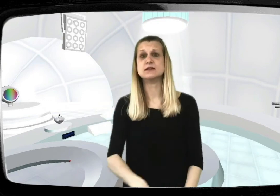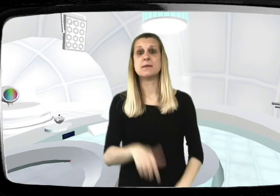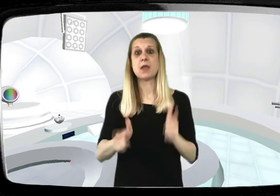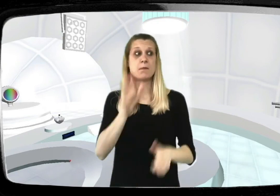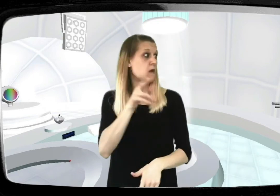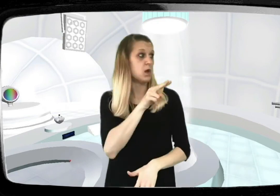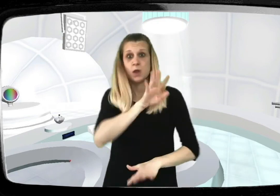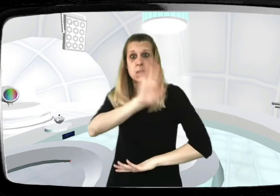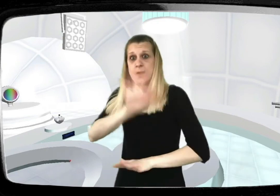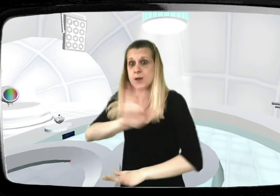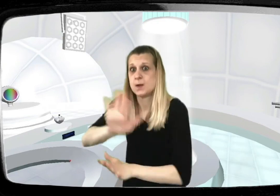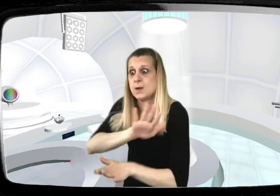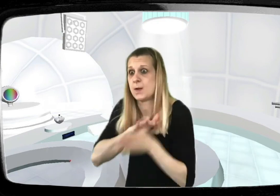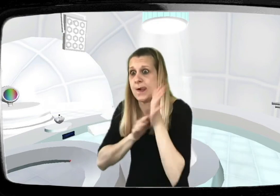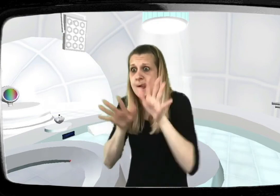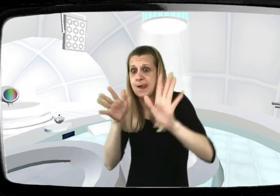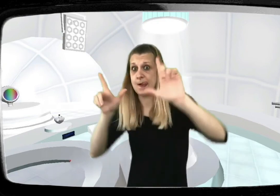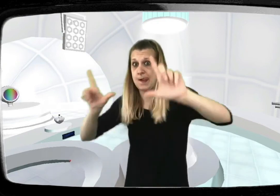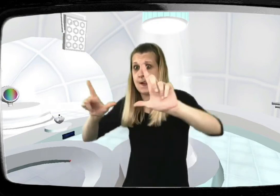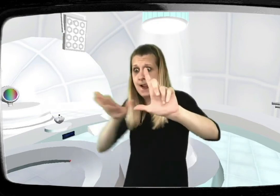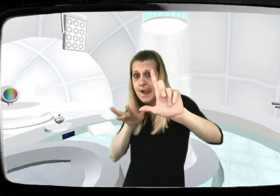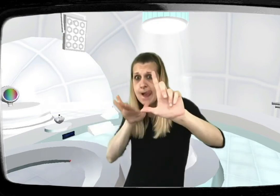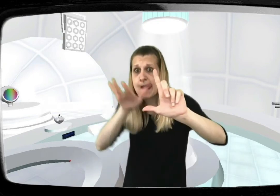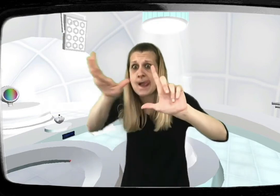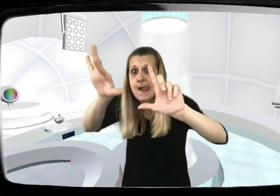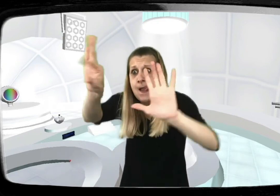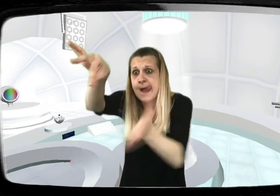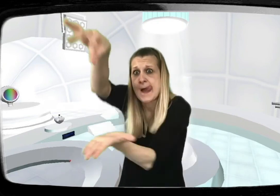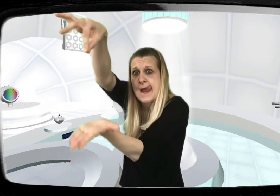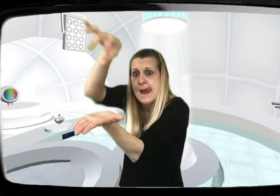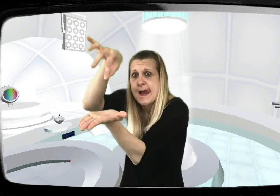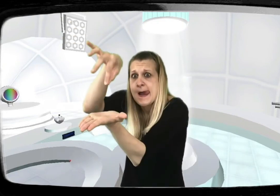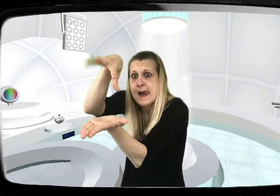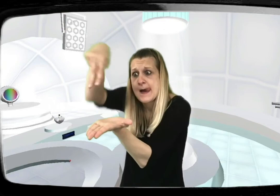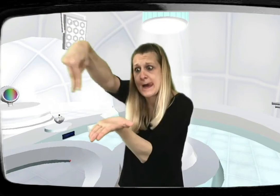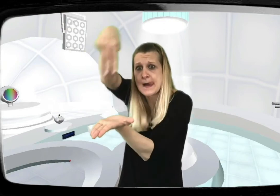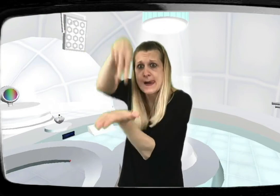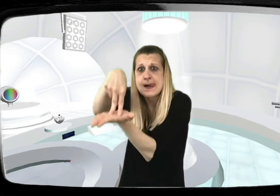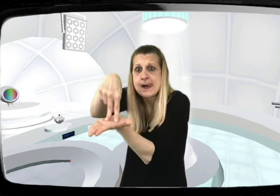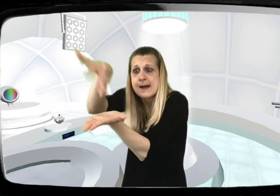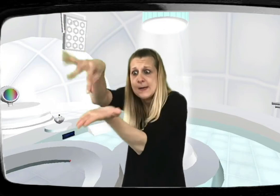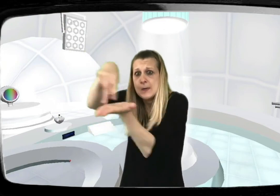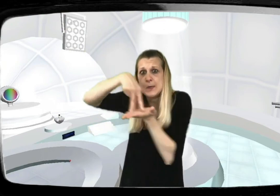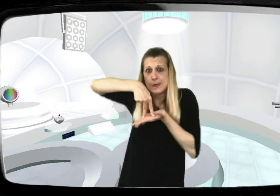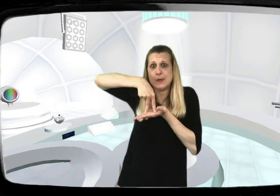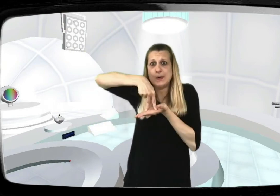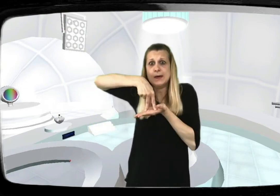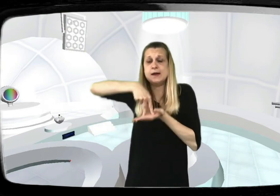Mrs. Teavee shot out a hand and picked the tiny figure of Mike Teavee out of the screen.